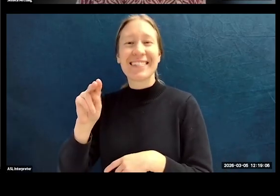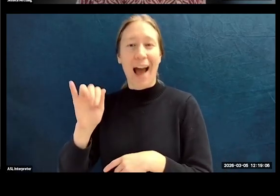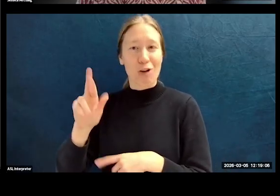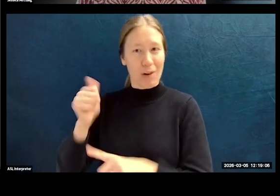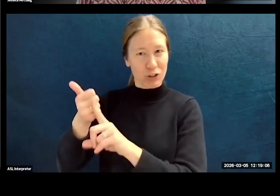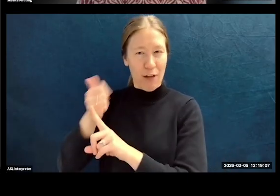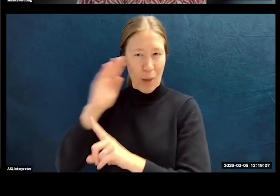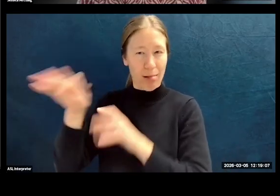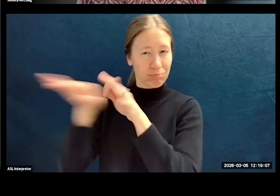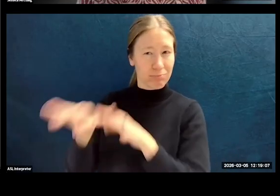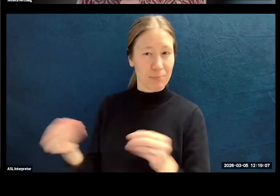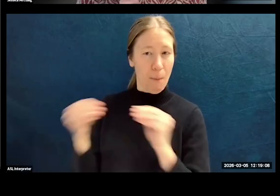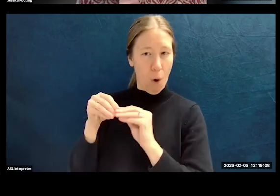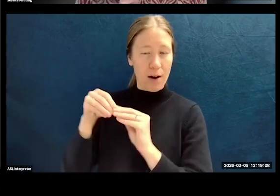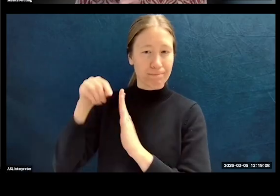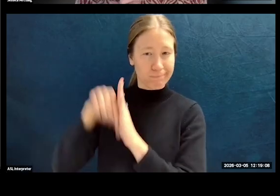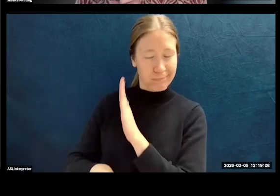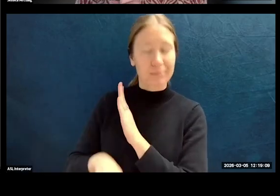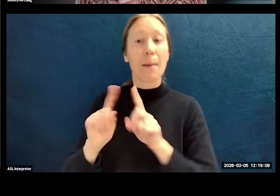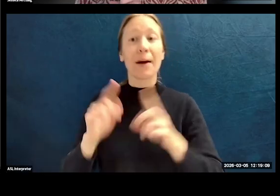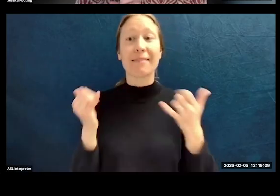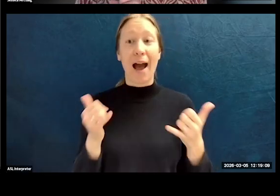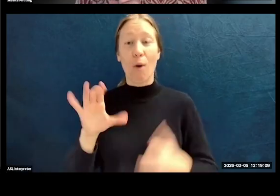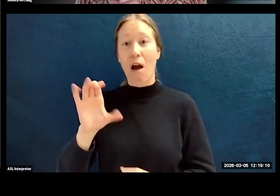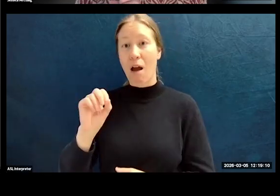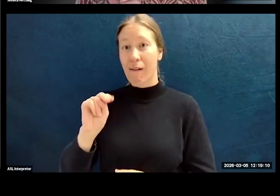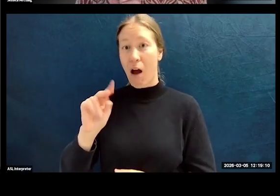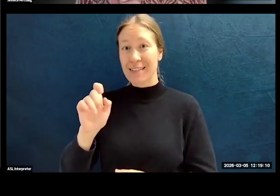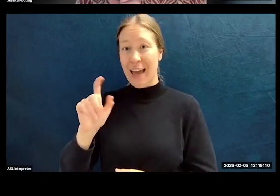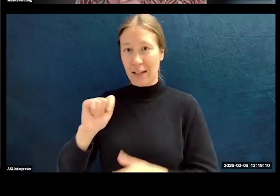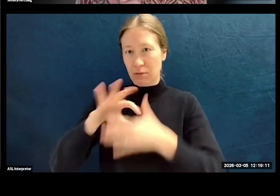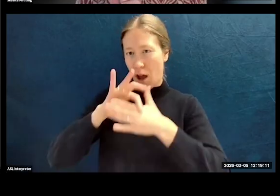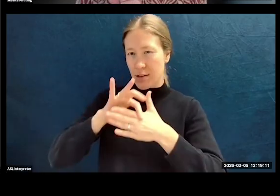in your right hand side panel and by clicking this More Options,